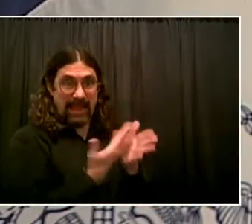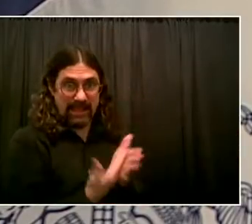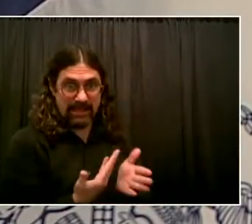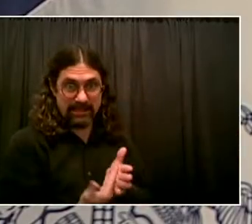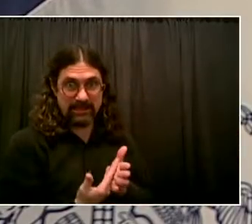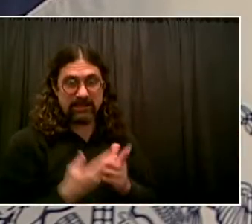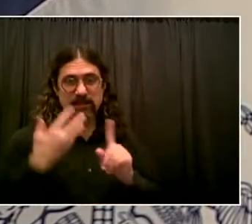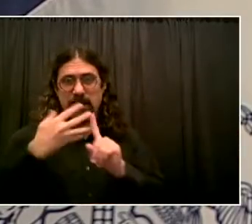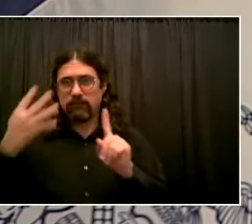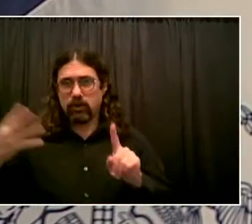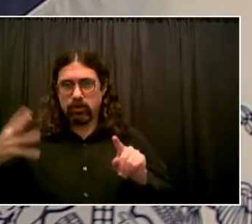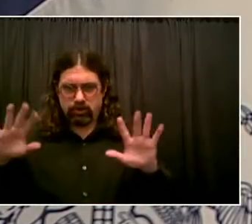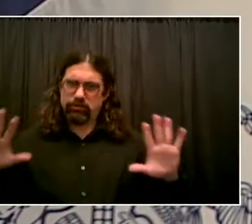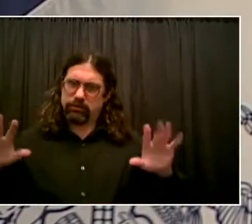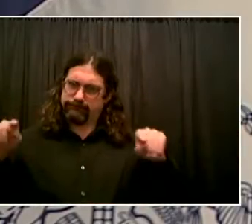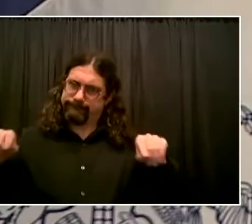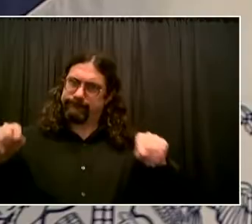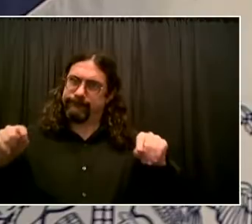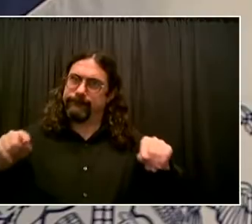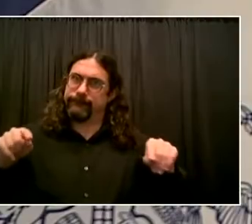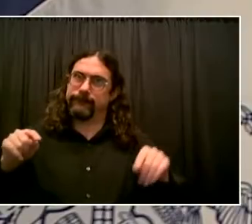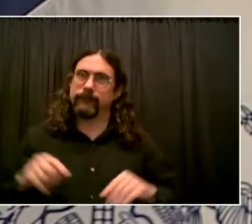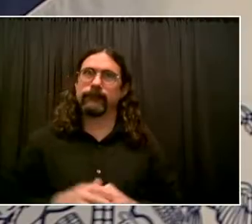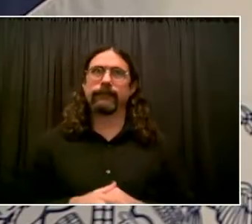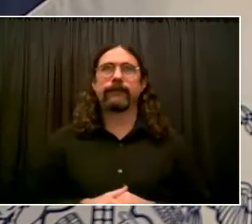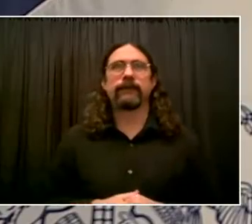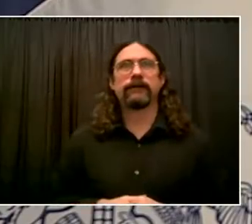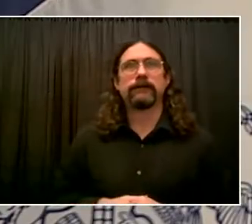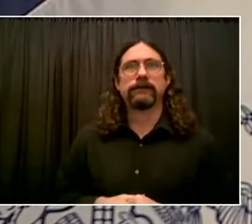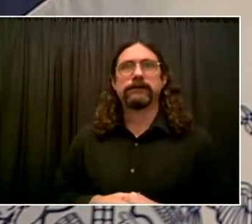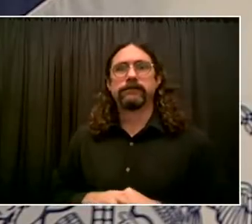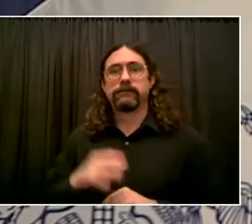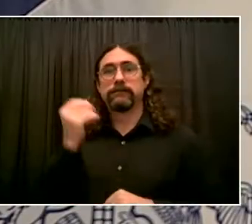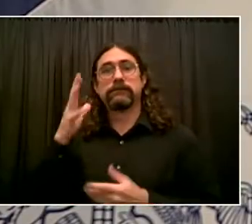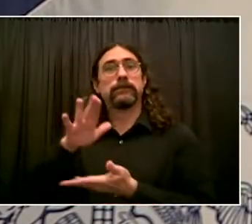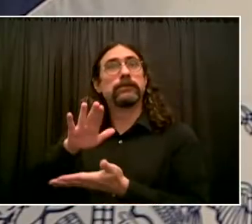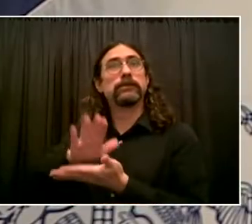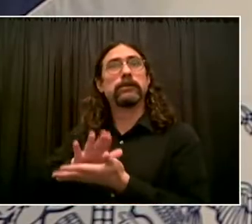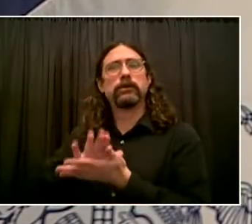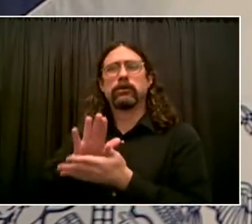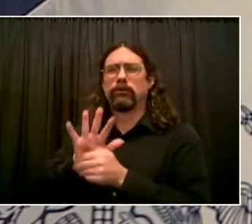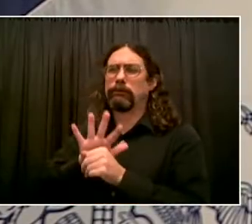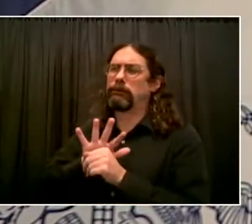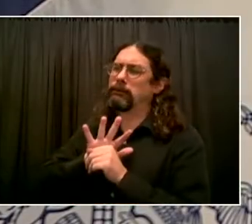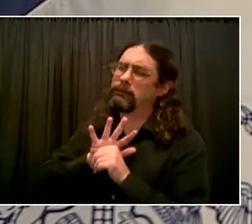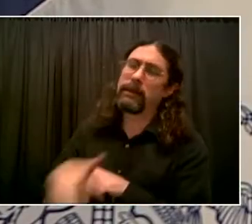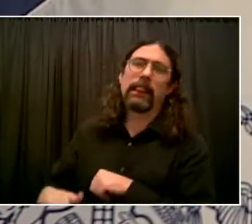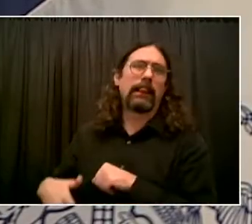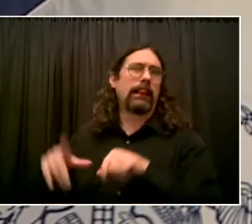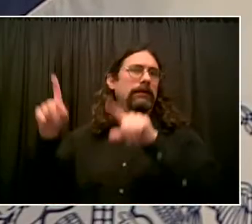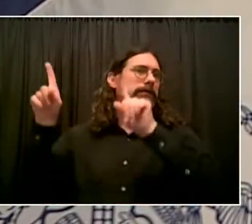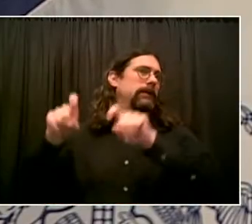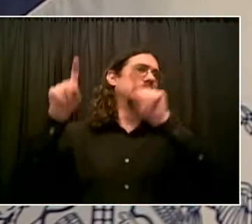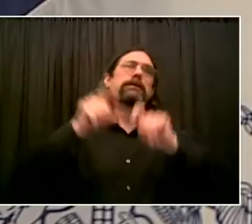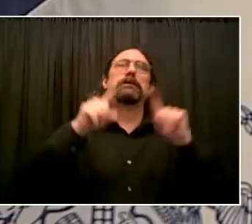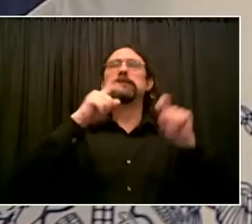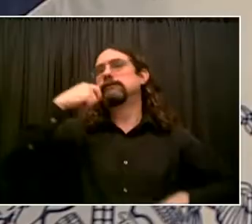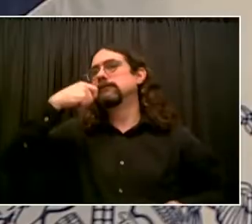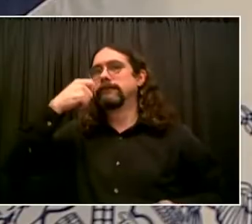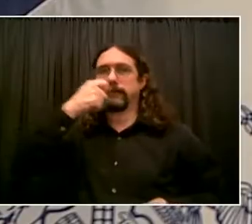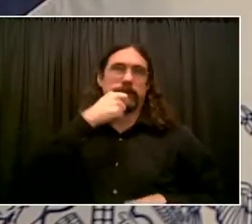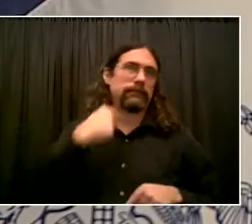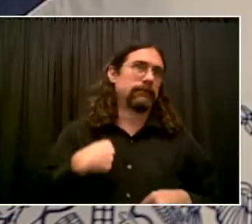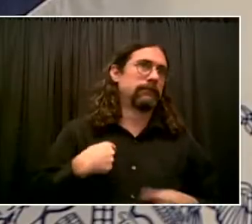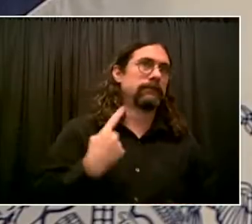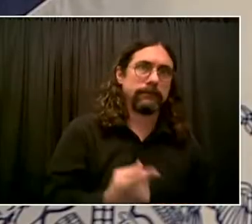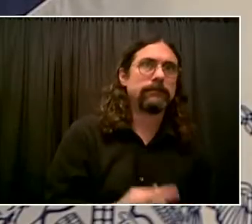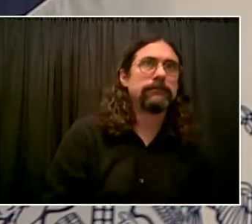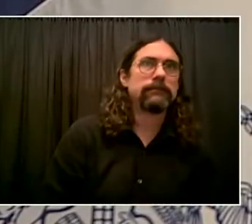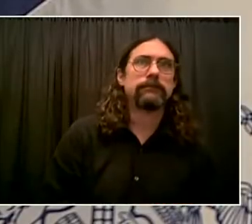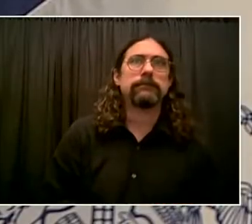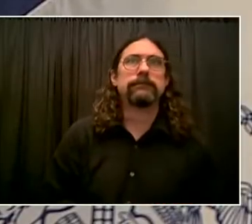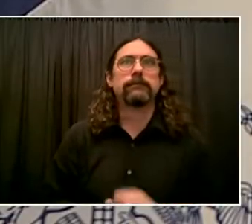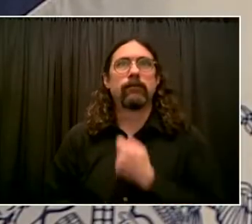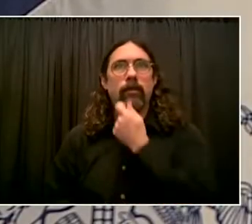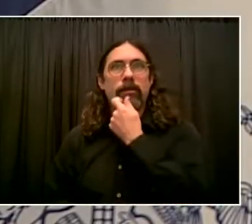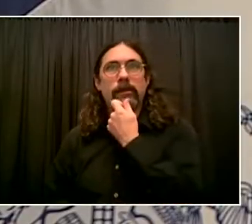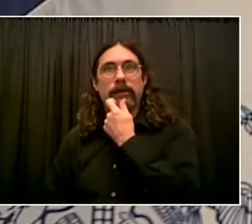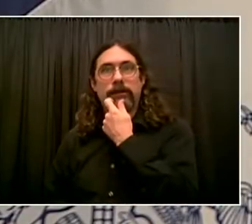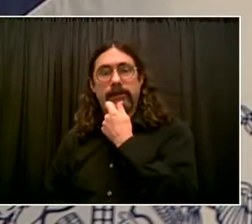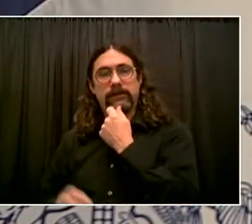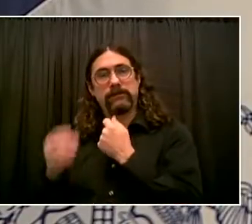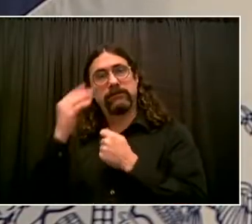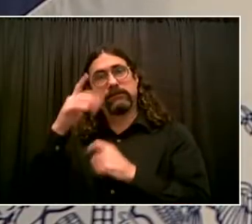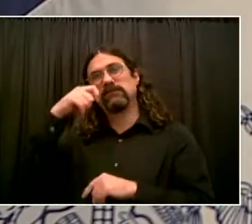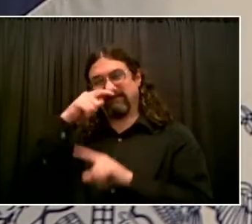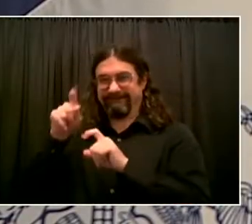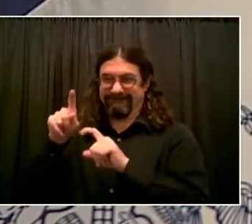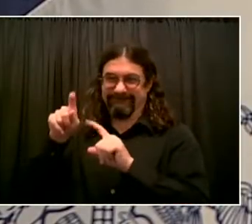QUESTIONS, BUT I WANT TO FRAME